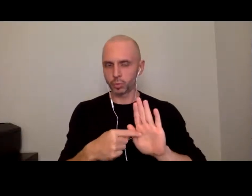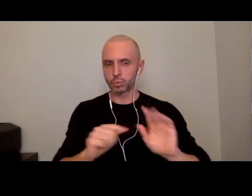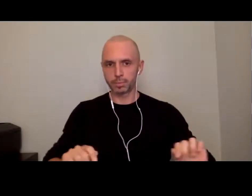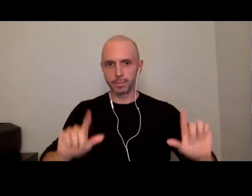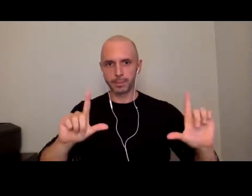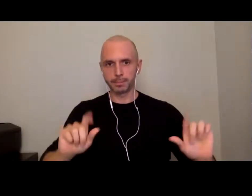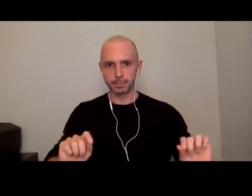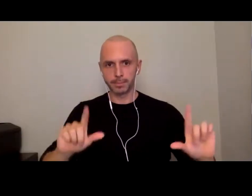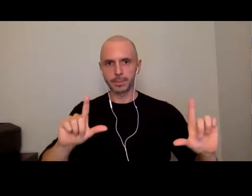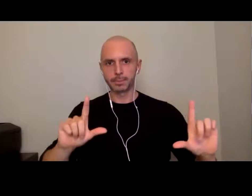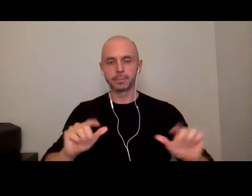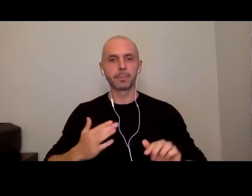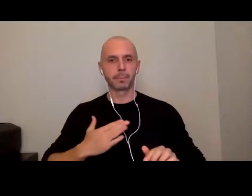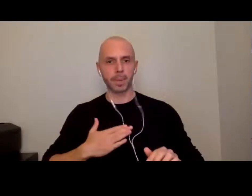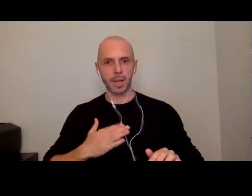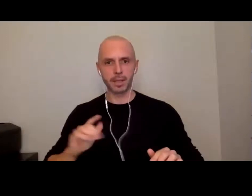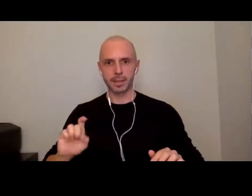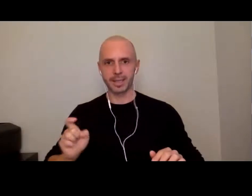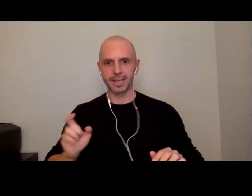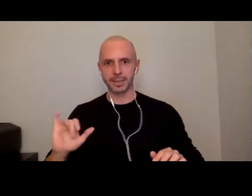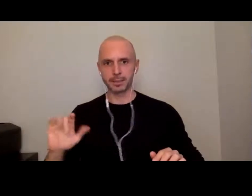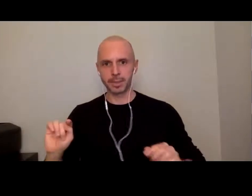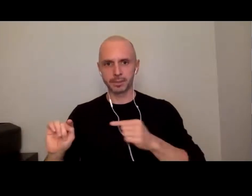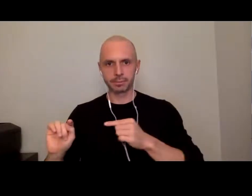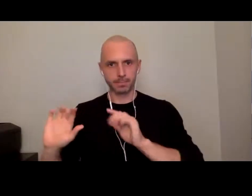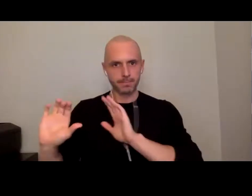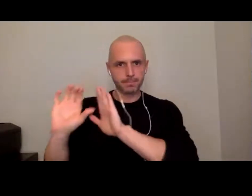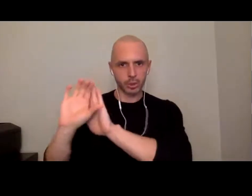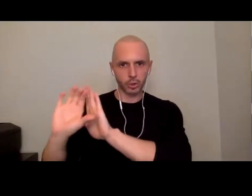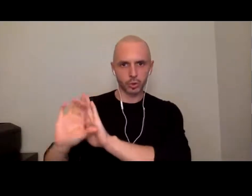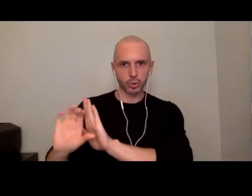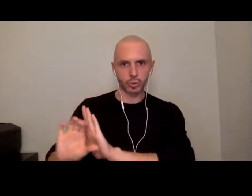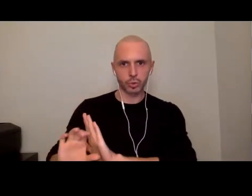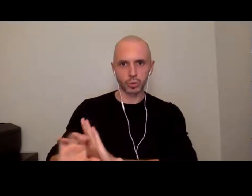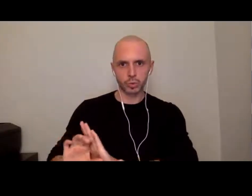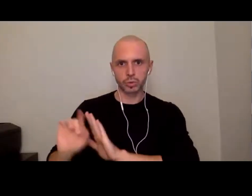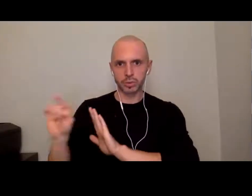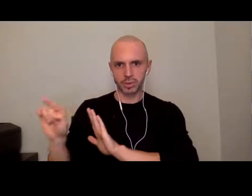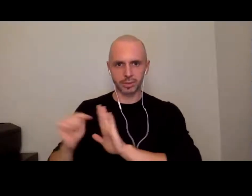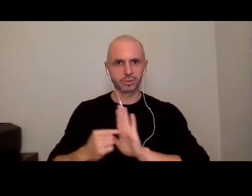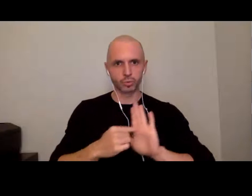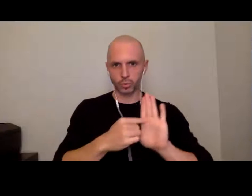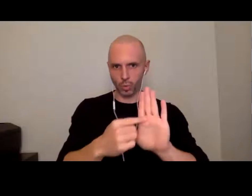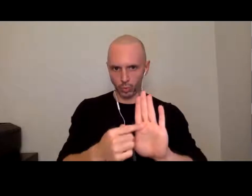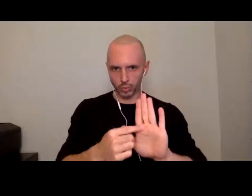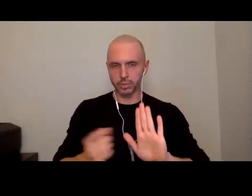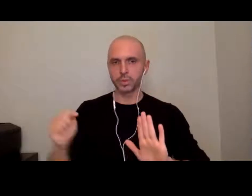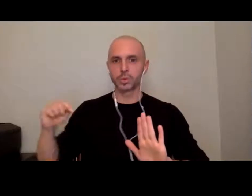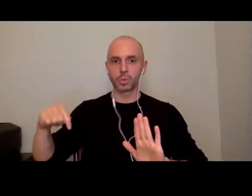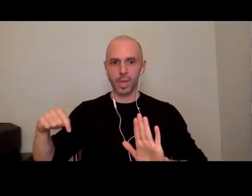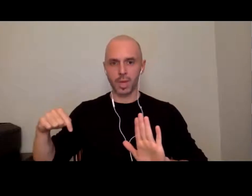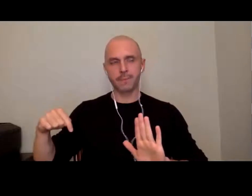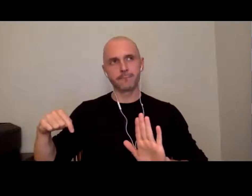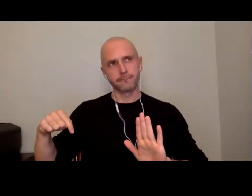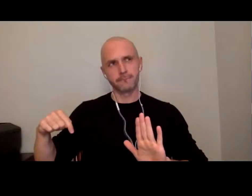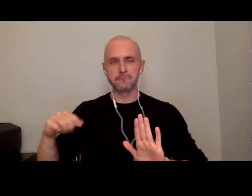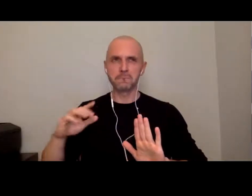consider was what i've been doing really for the last maybe 25 years and even longer 30